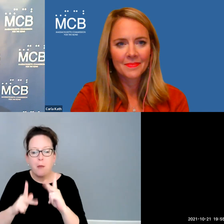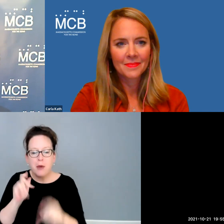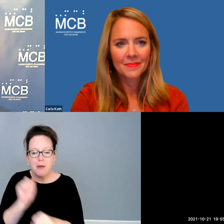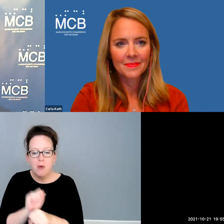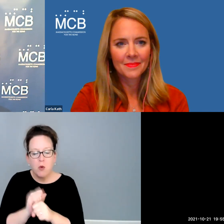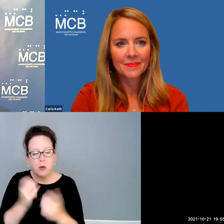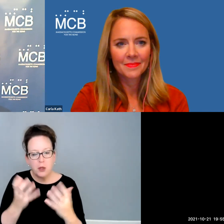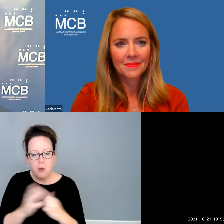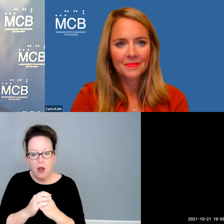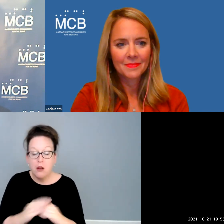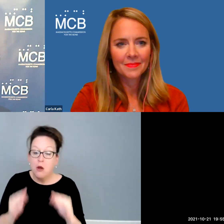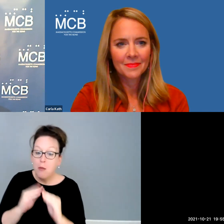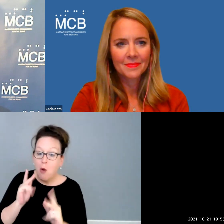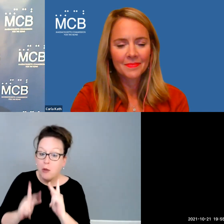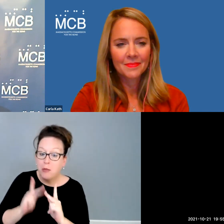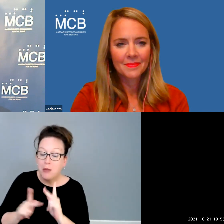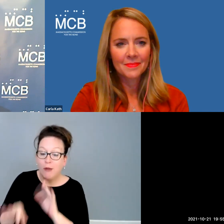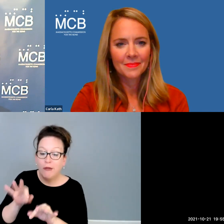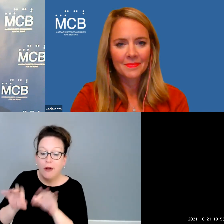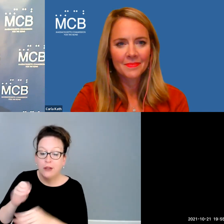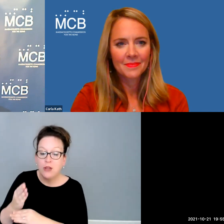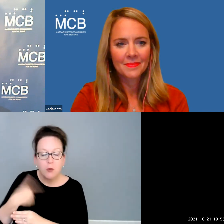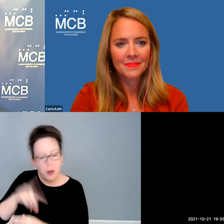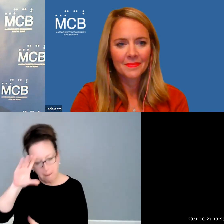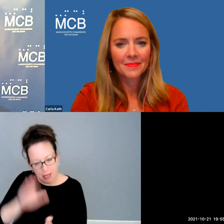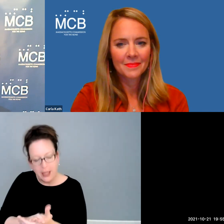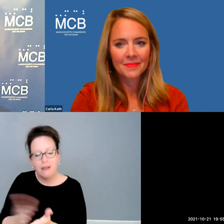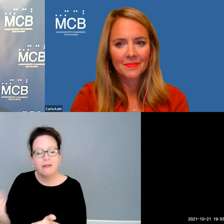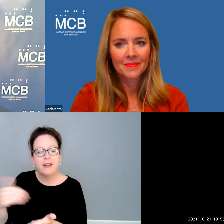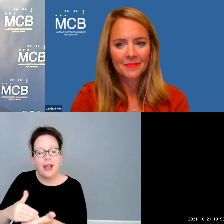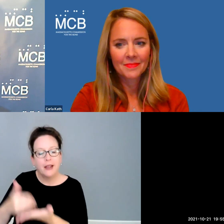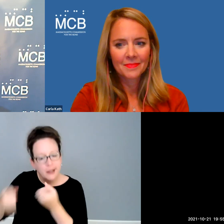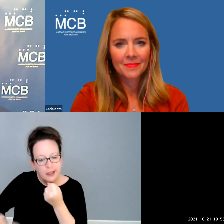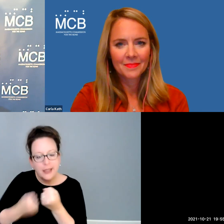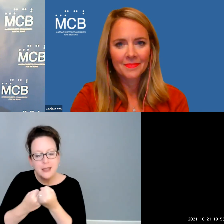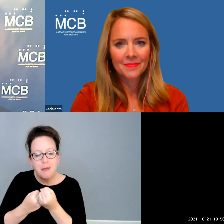Let's get more people employed. We believe it brings dignity, independence, self-determination